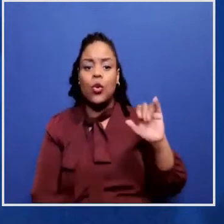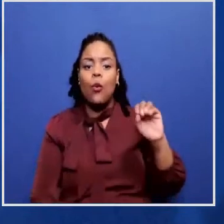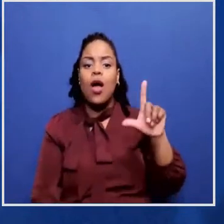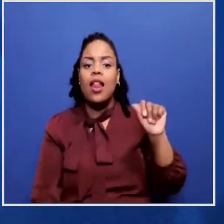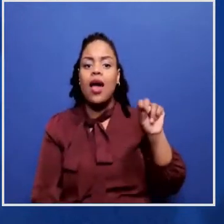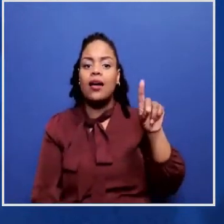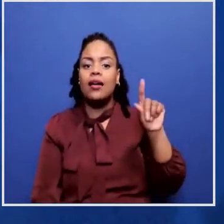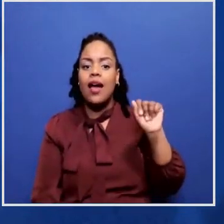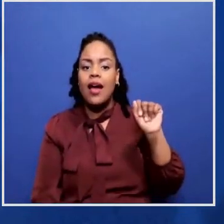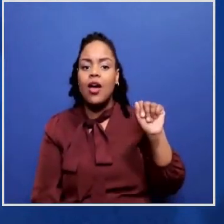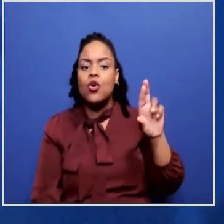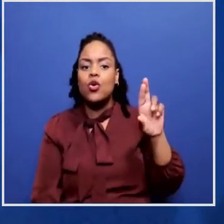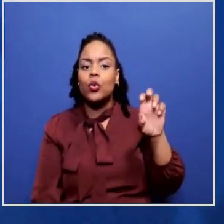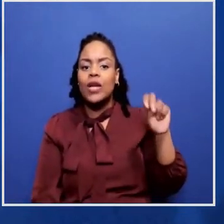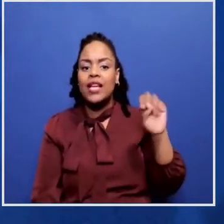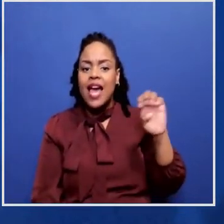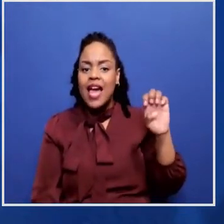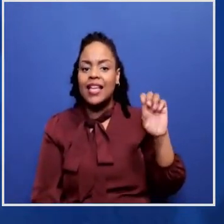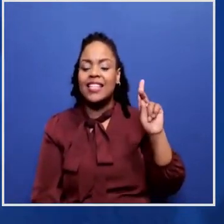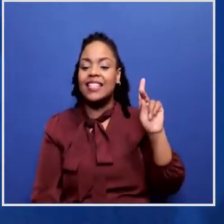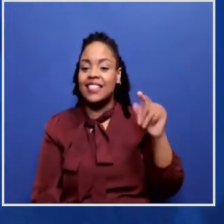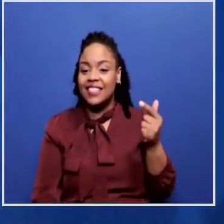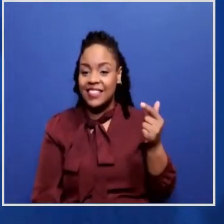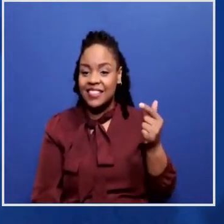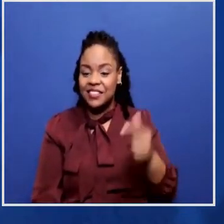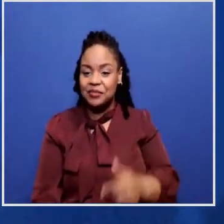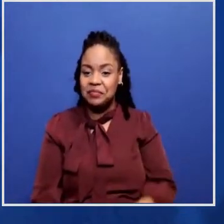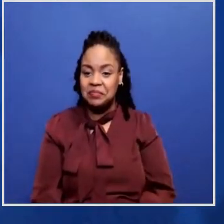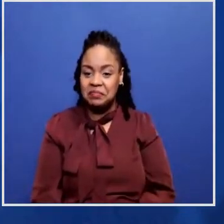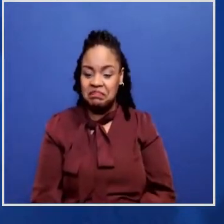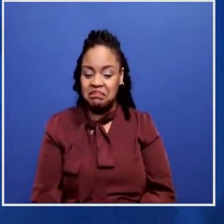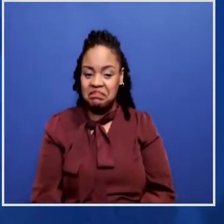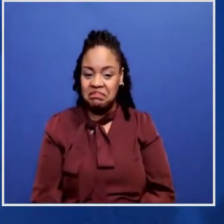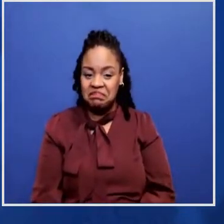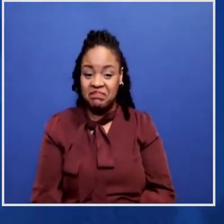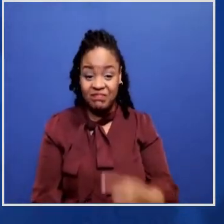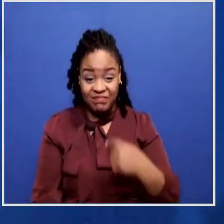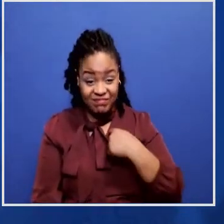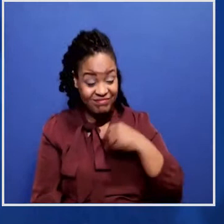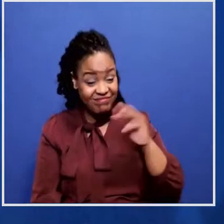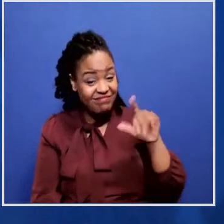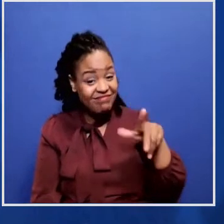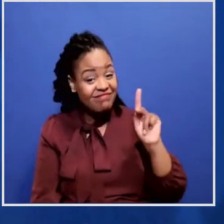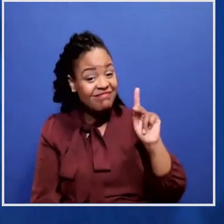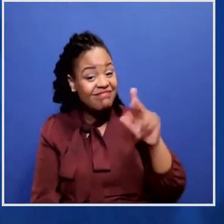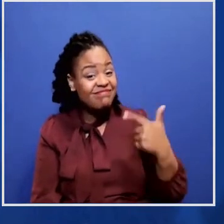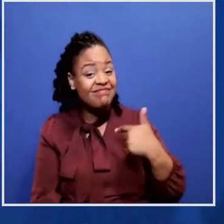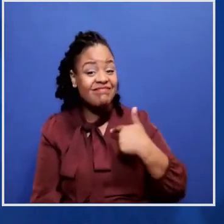ANDREA WATERS KING.